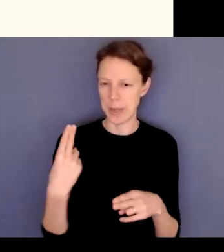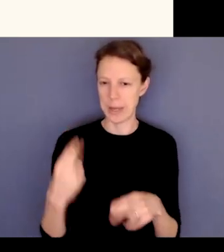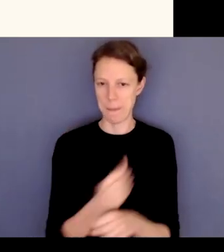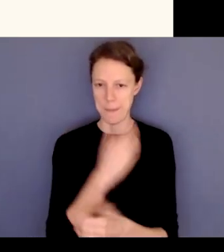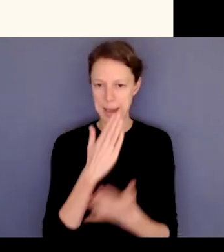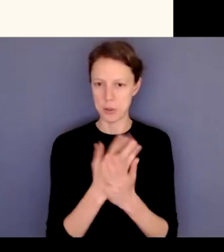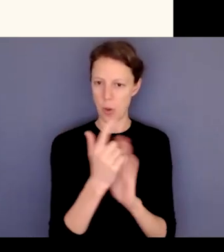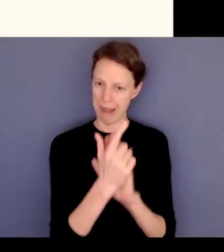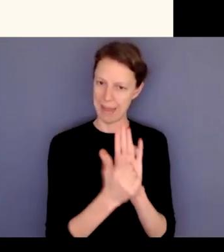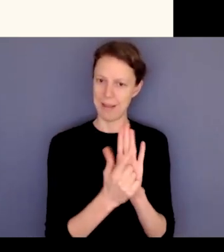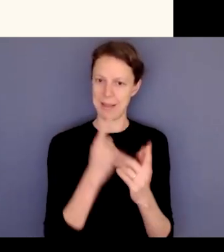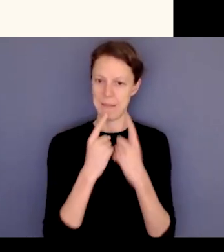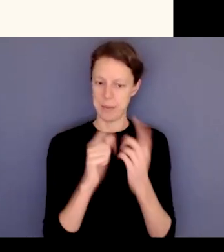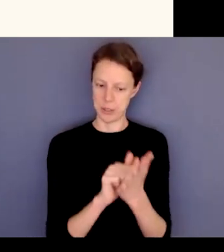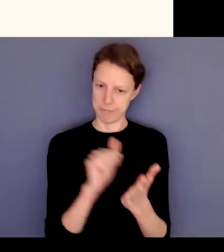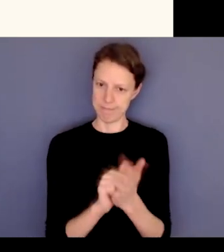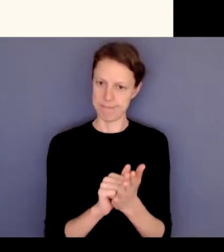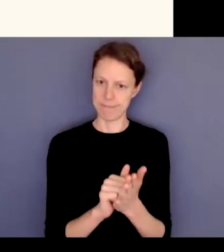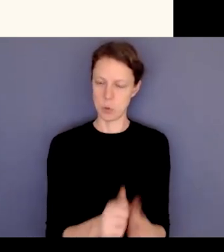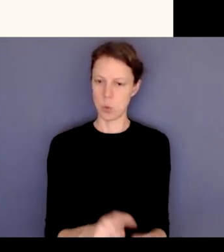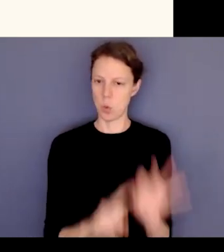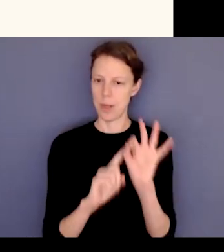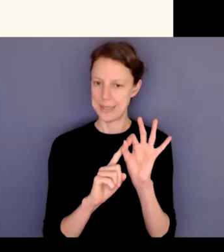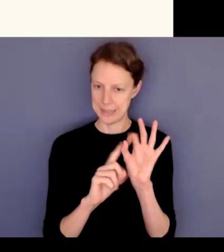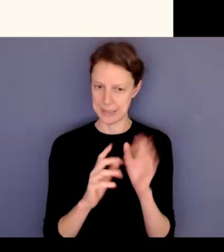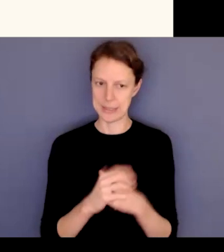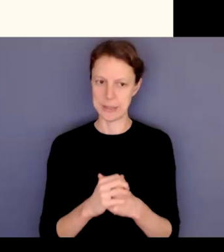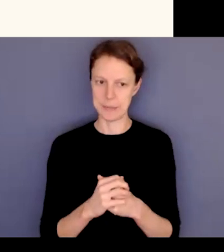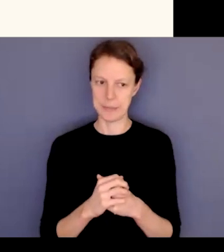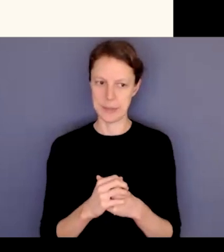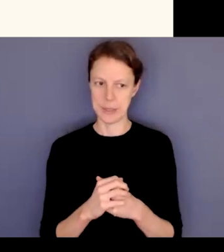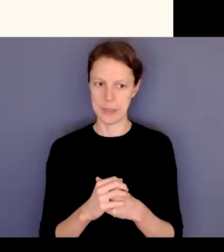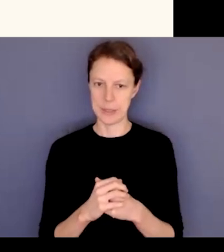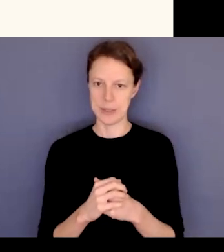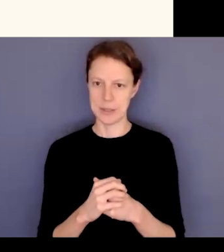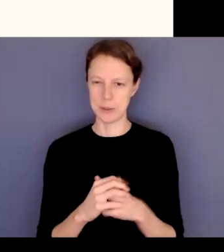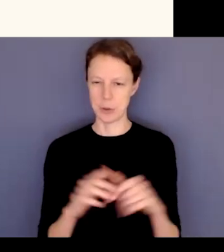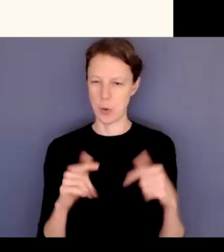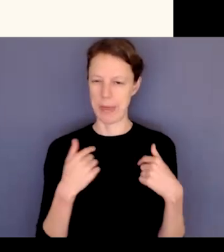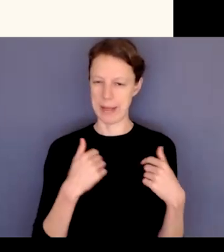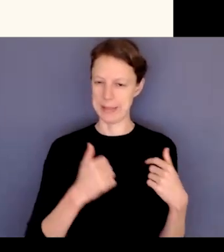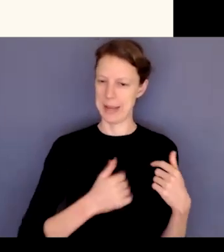quality. And so we have kind of prioritized that, rather than